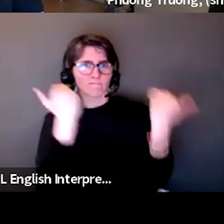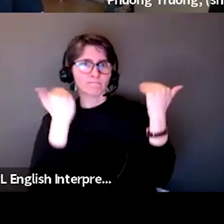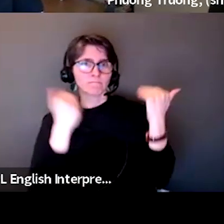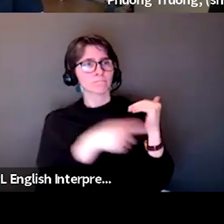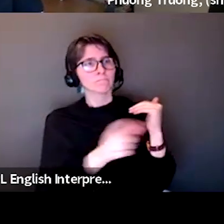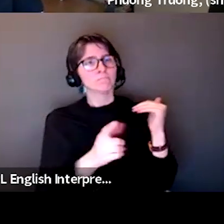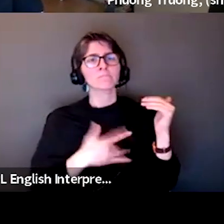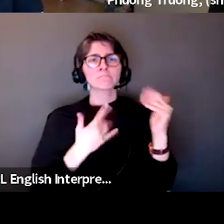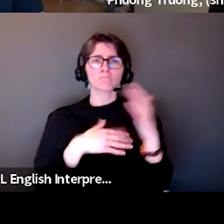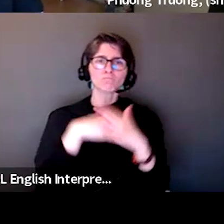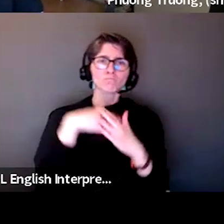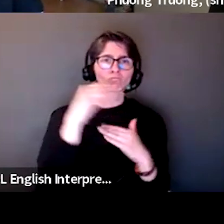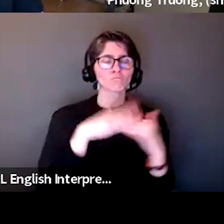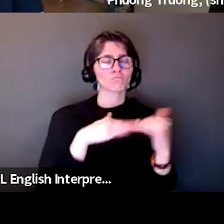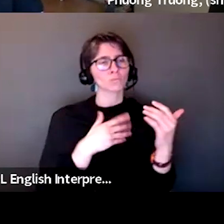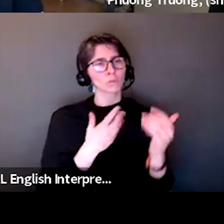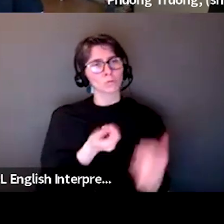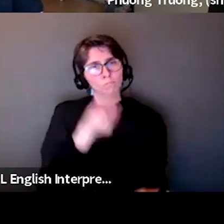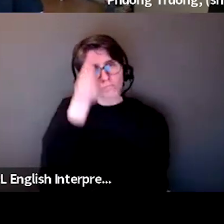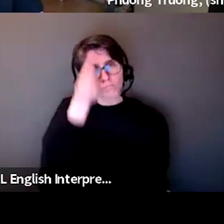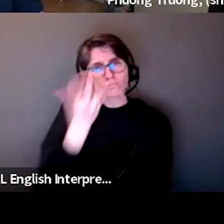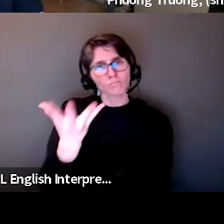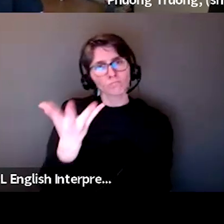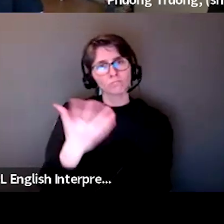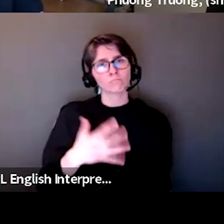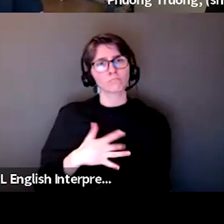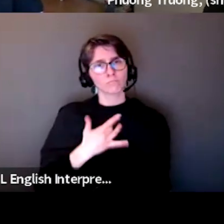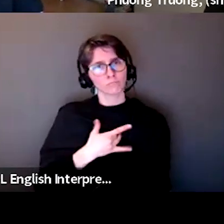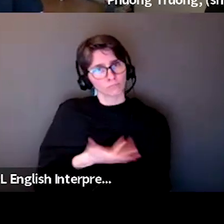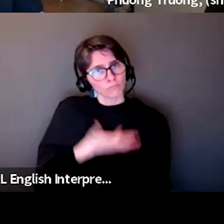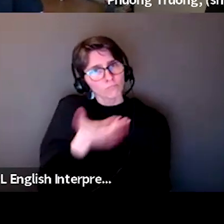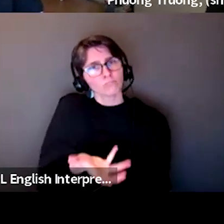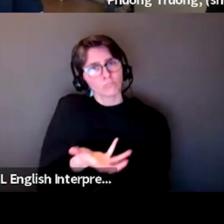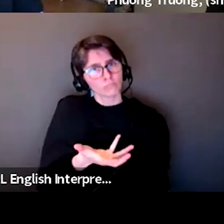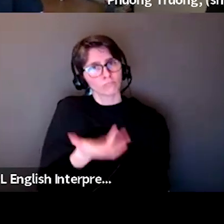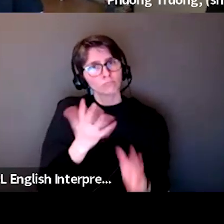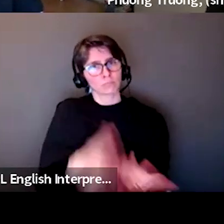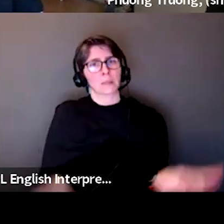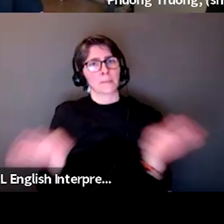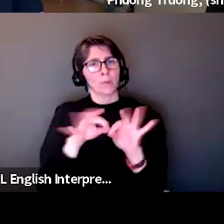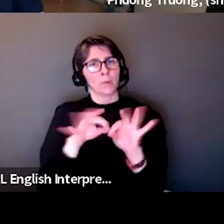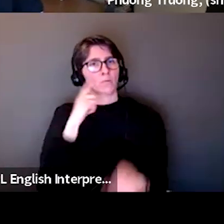enough to speak their mind. Don: And Ruth?